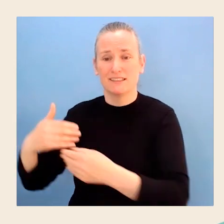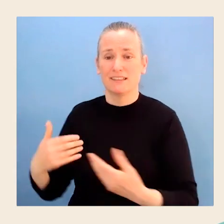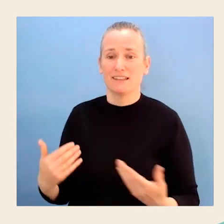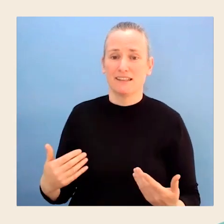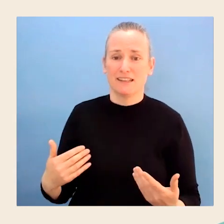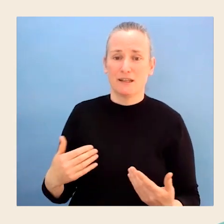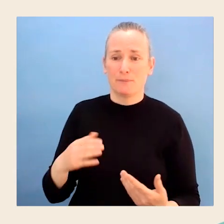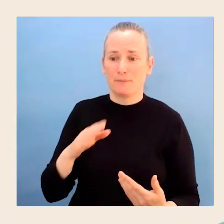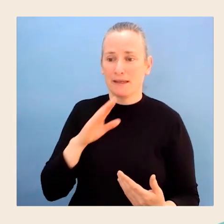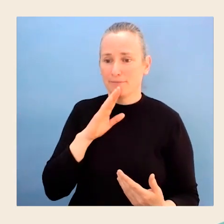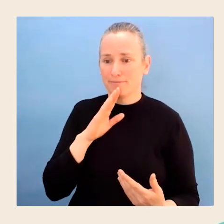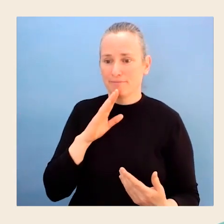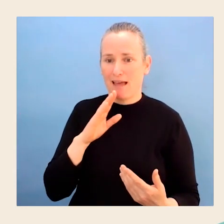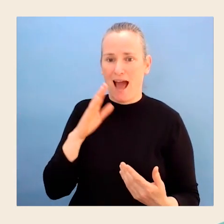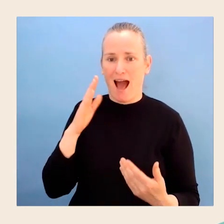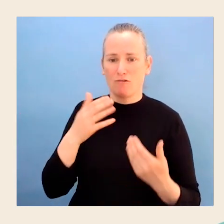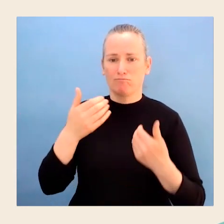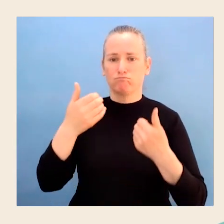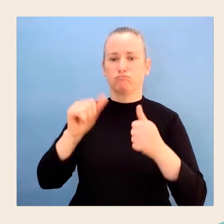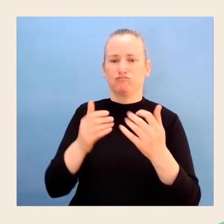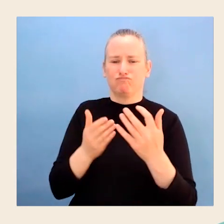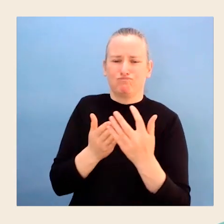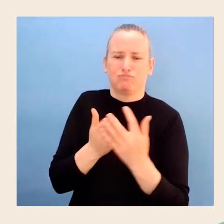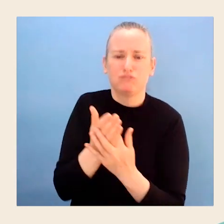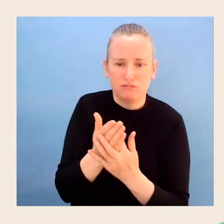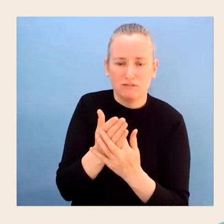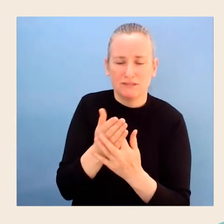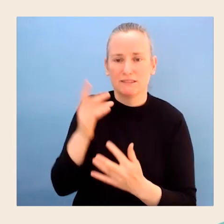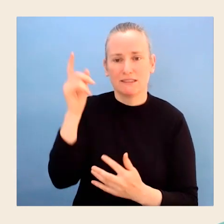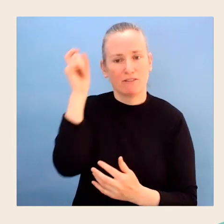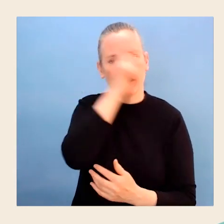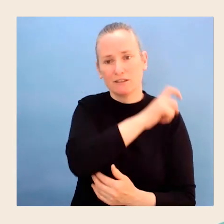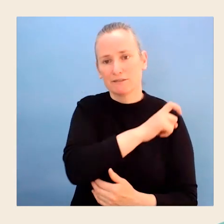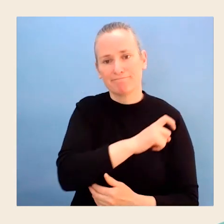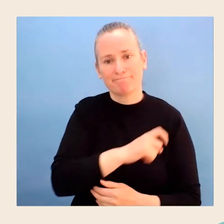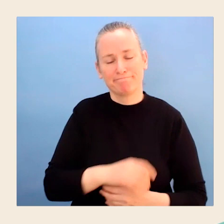They're so difficult. And the fact that we still do not have